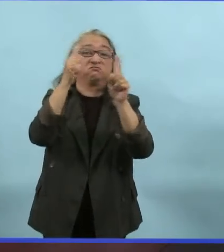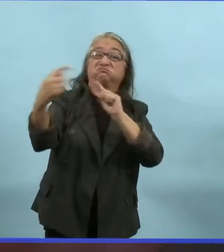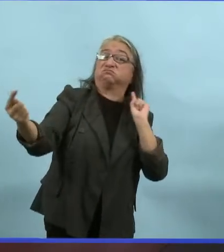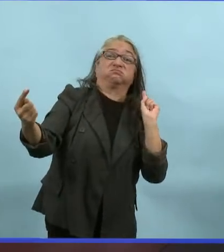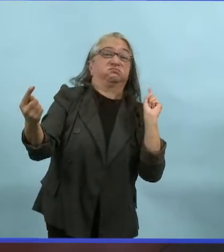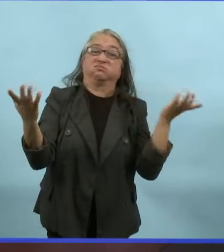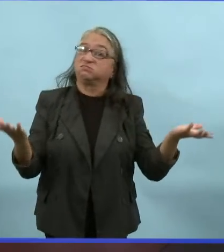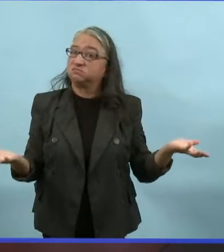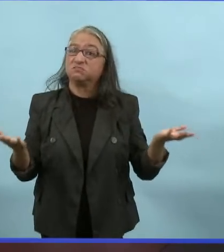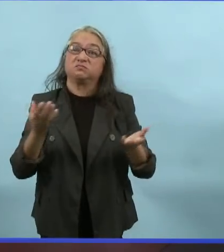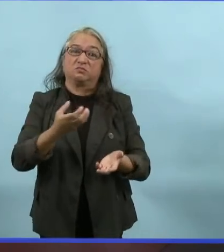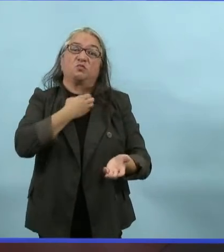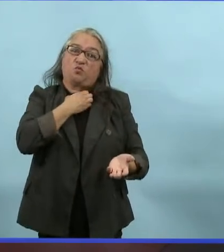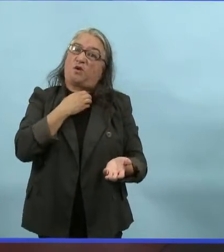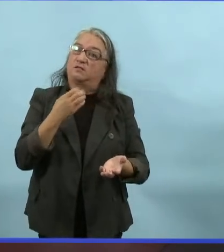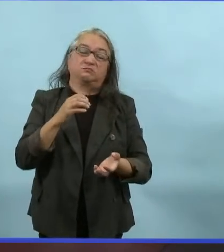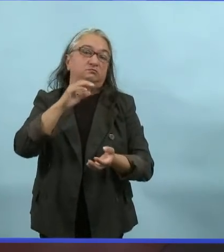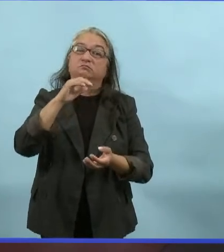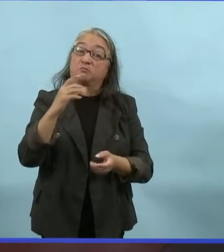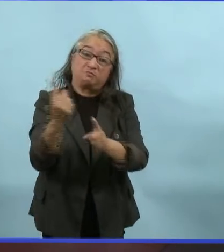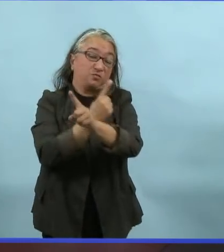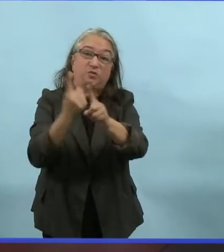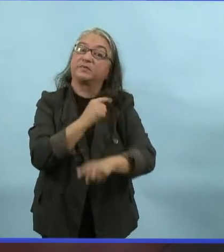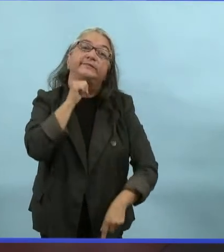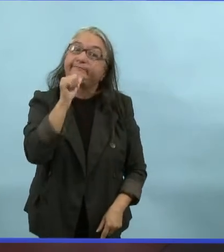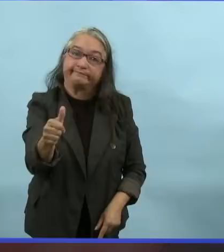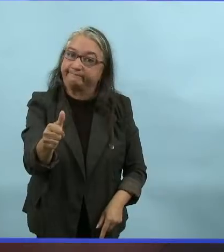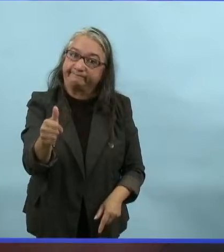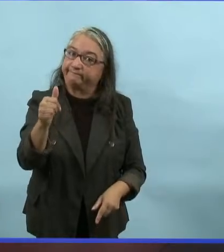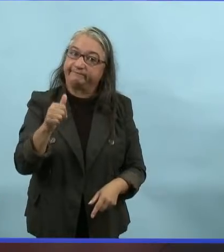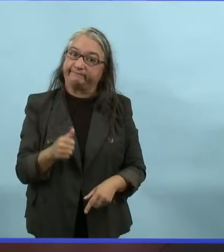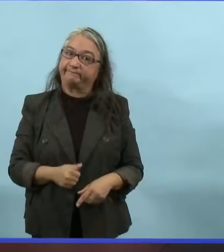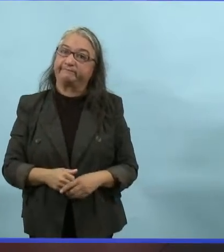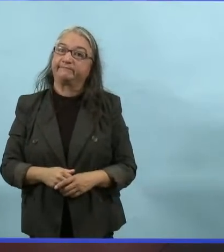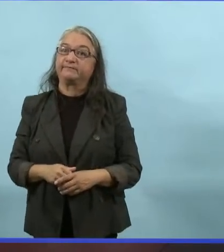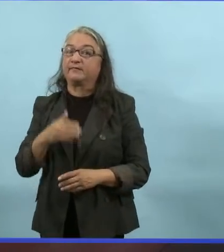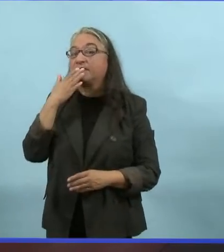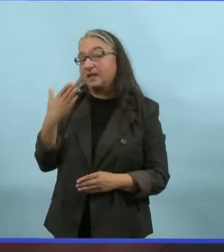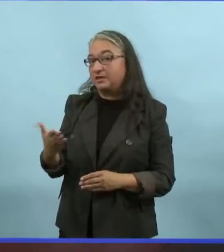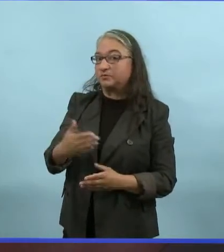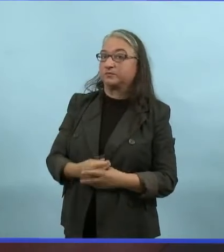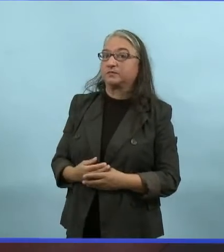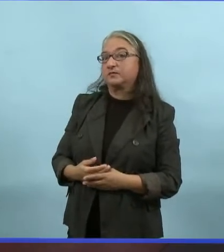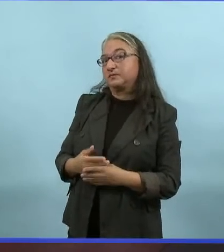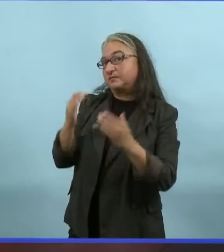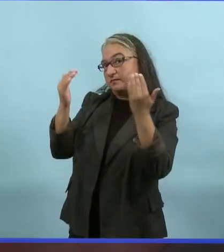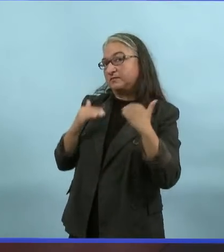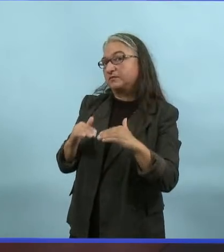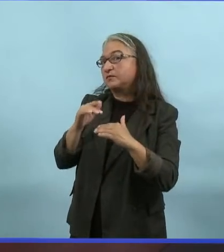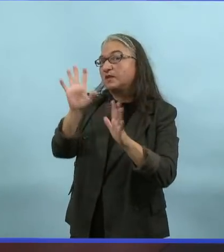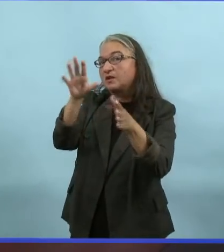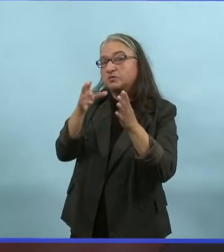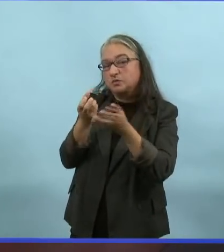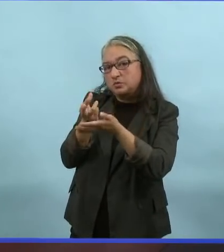thank you and i just wanted to go over the numbers you provided at the beginning because we didn't get these on paper just so i understand correctly